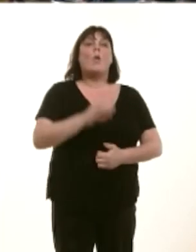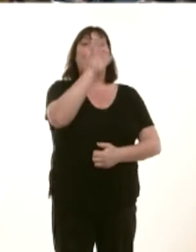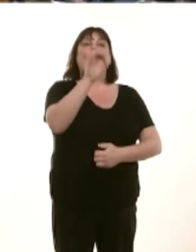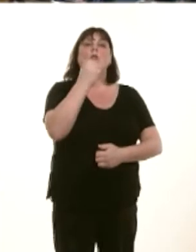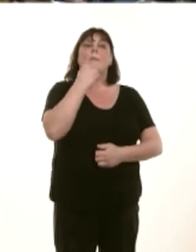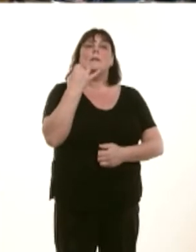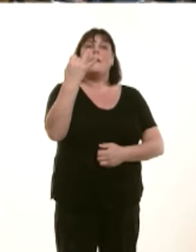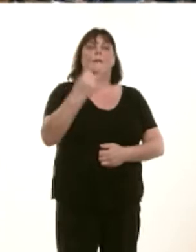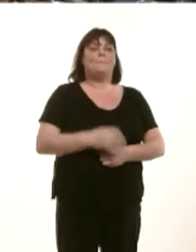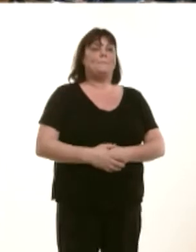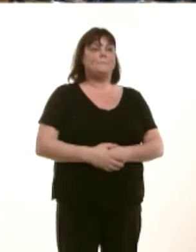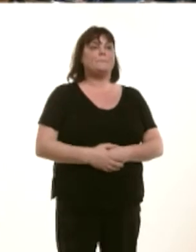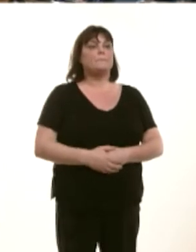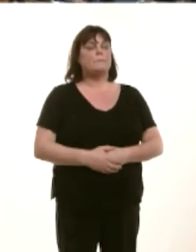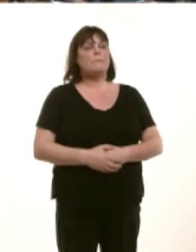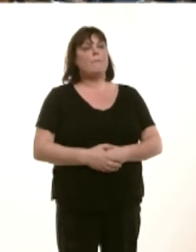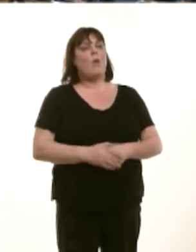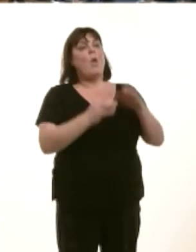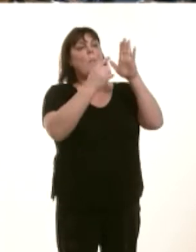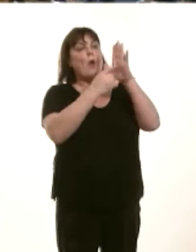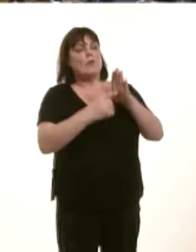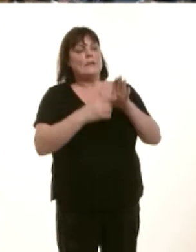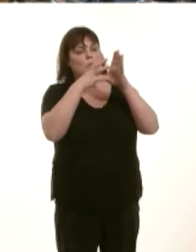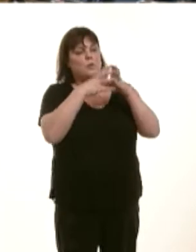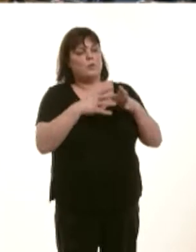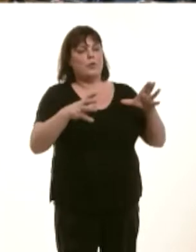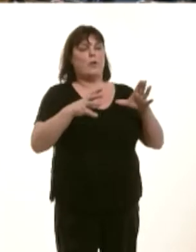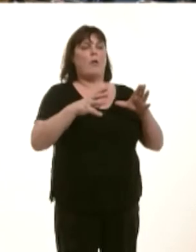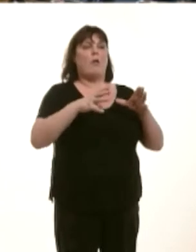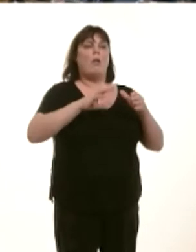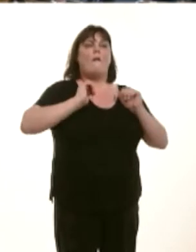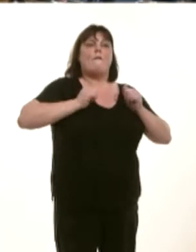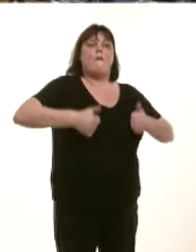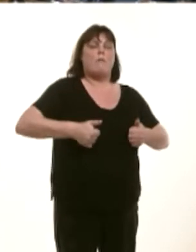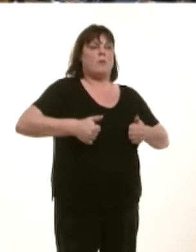ddatganiad am flaenoriaethau Llywodraeth Cymru i gryfhau diwydiant amaethyddol Cymru yn 2015? OAQ(4)2060(FM) Carwyn Jones: Well, our priority is to ensure